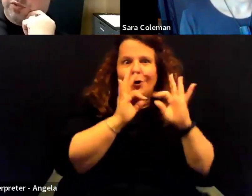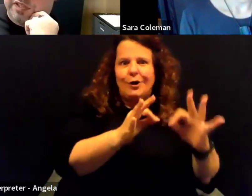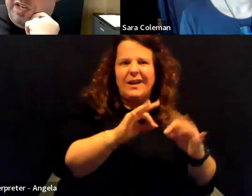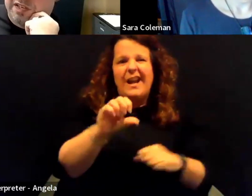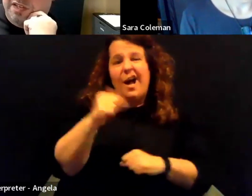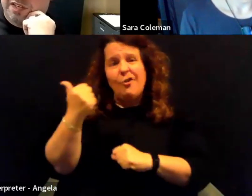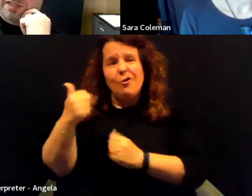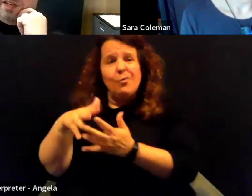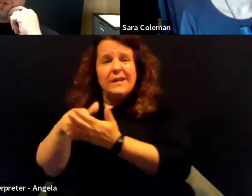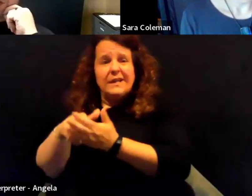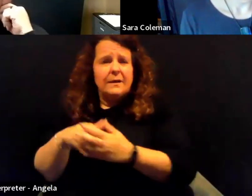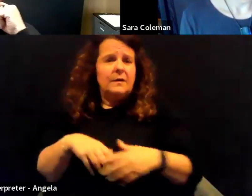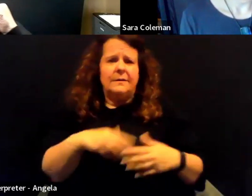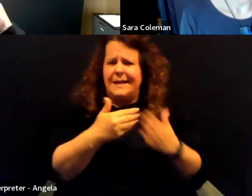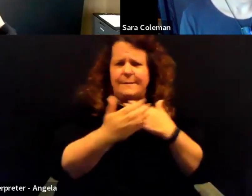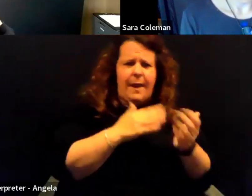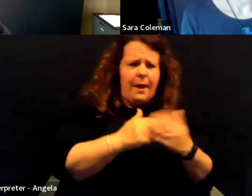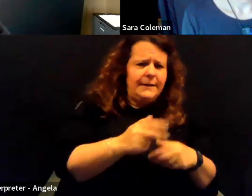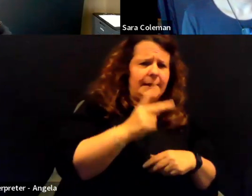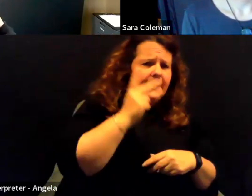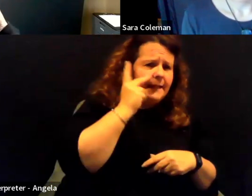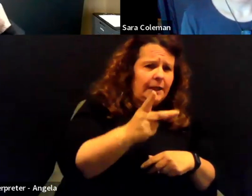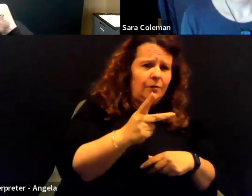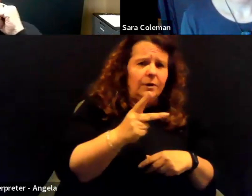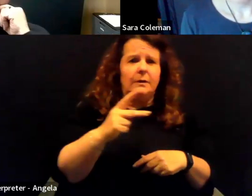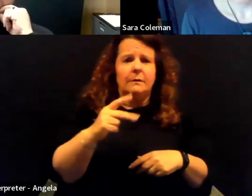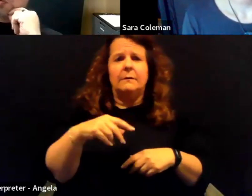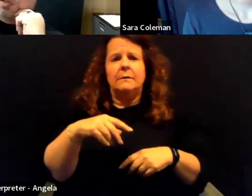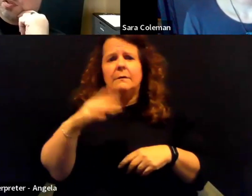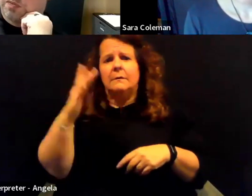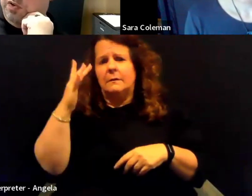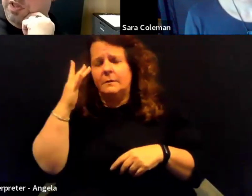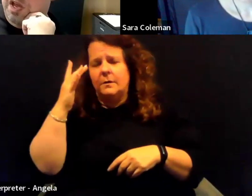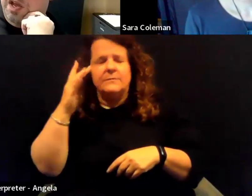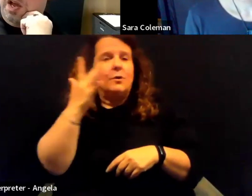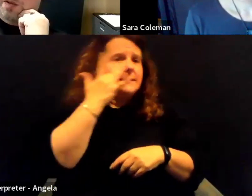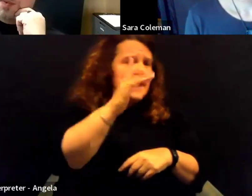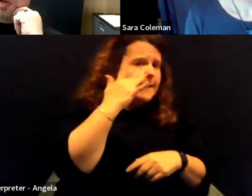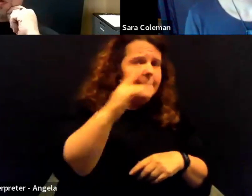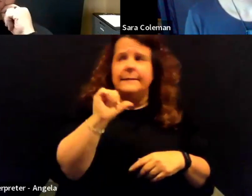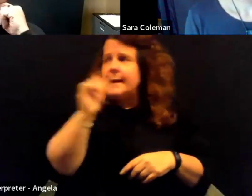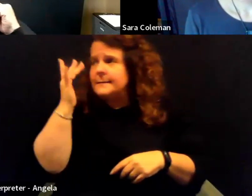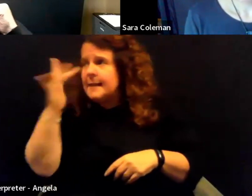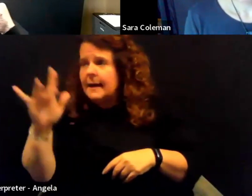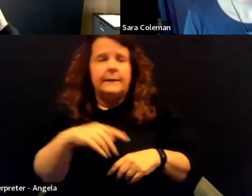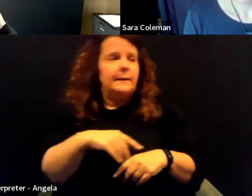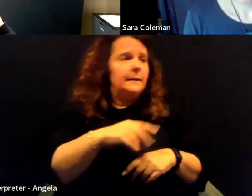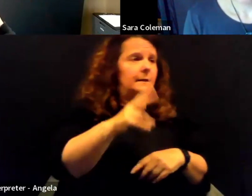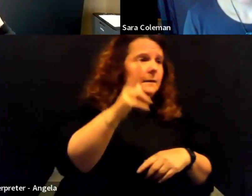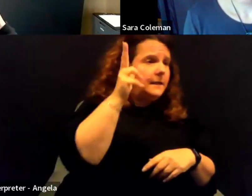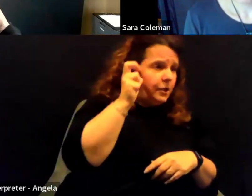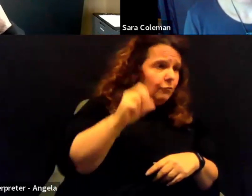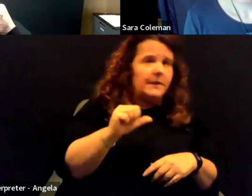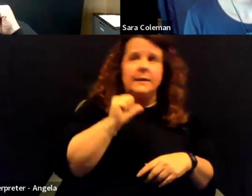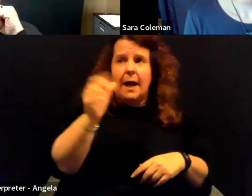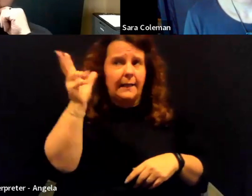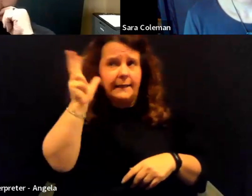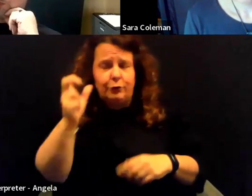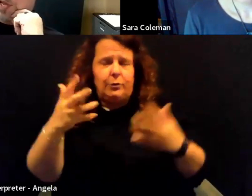hearing, not hearing, and so on and so forth. We should never feel like we're bothering people.